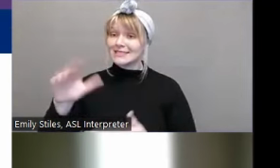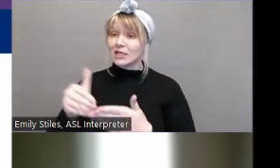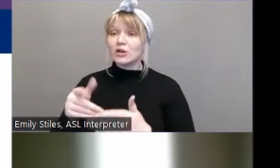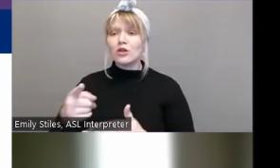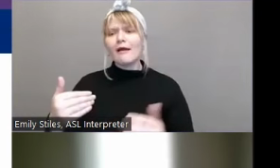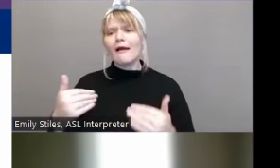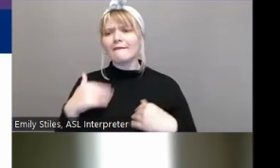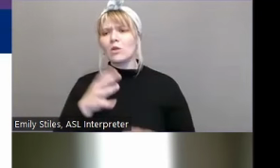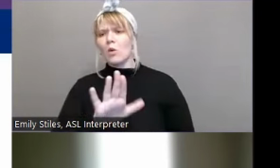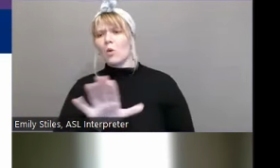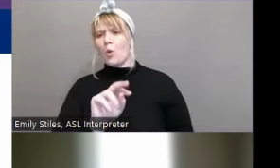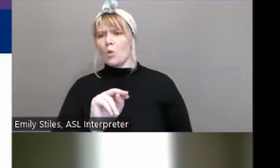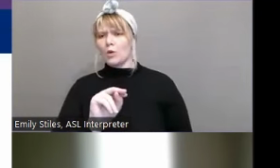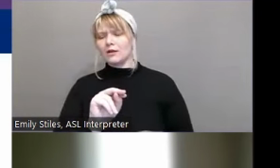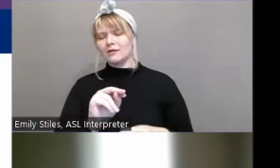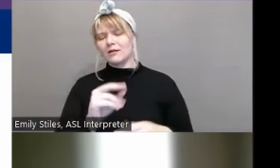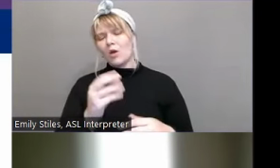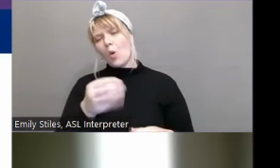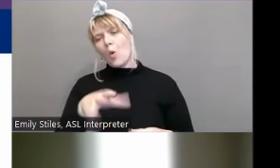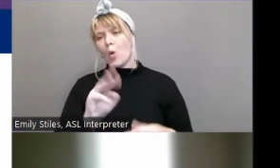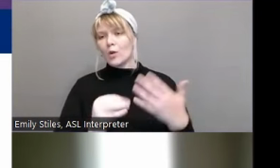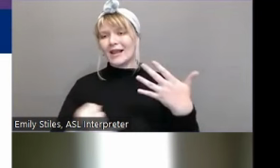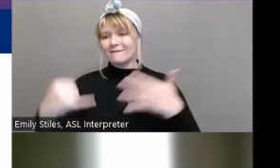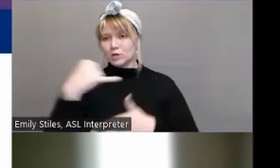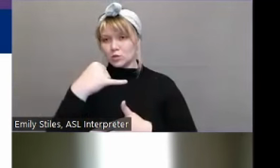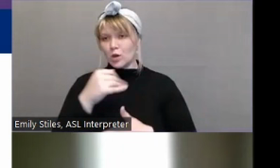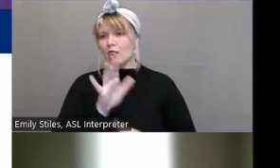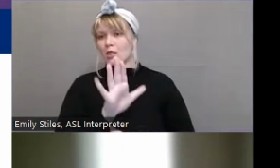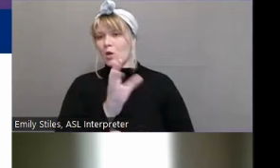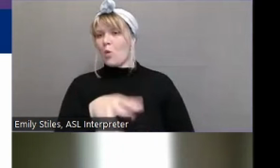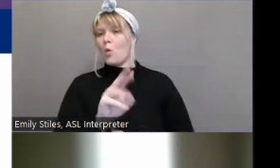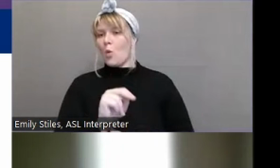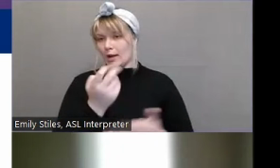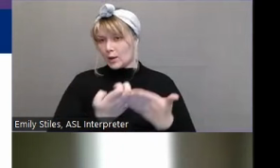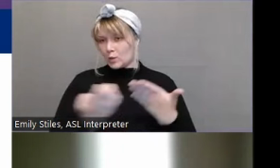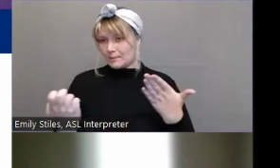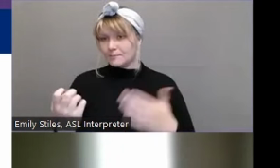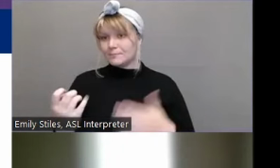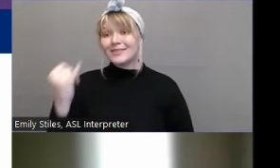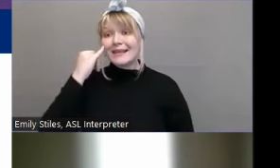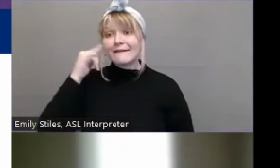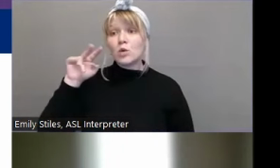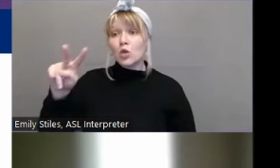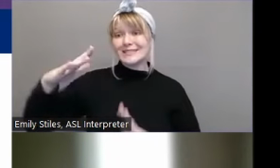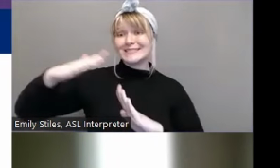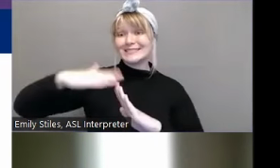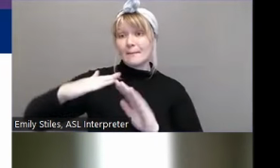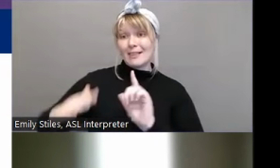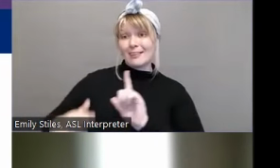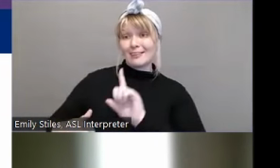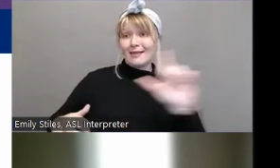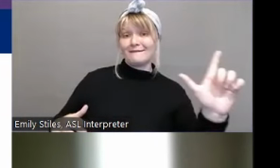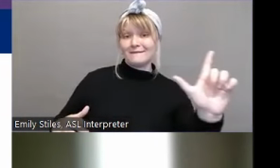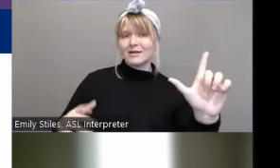If you start up at the top of this picture, on the top left, that is some assistive technology for somebody to use the bathroom.